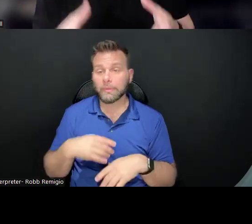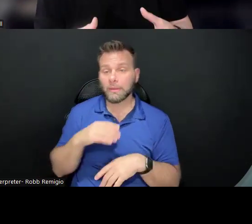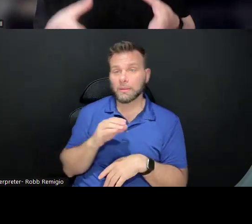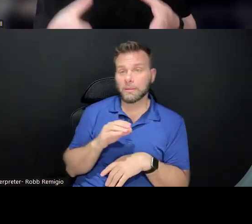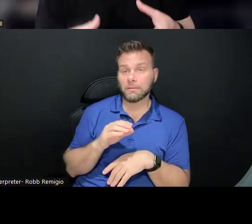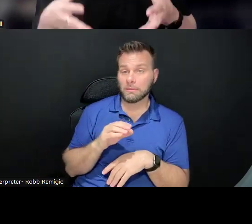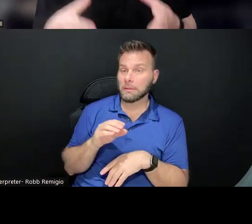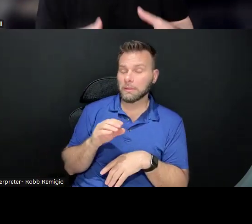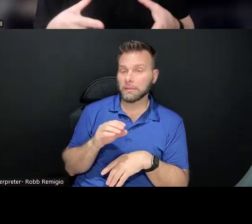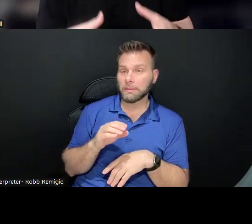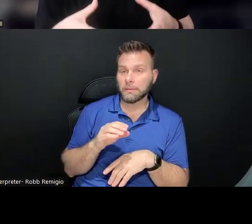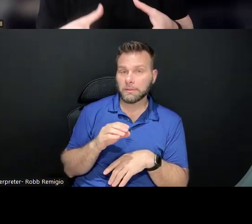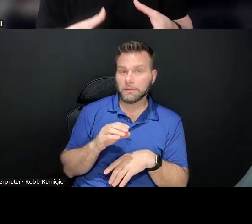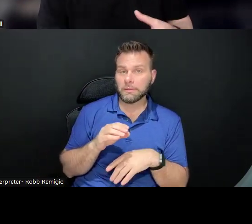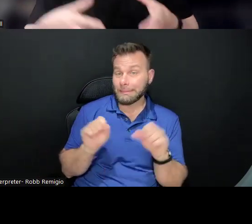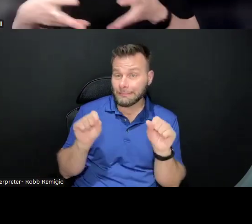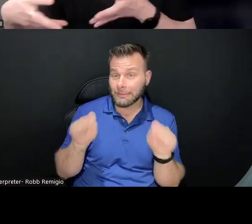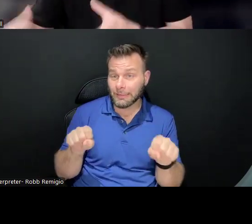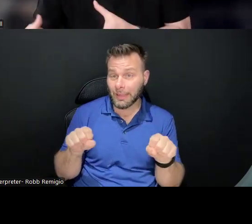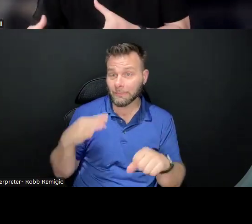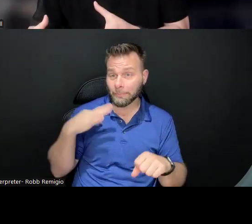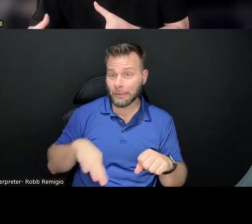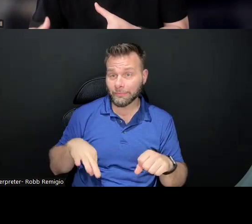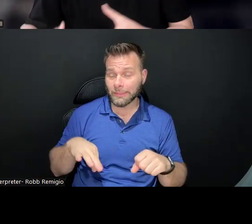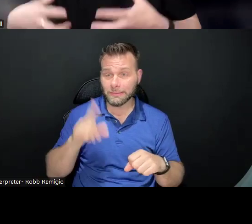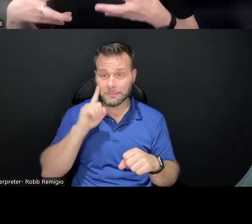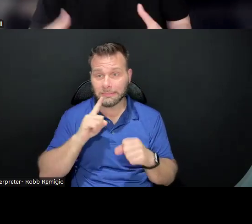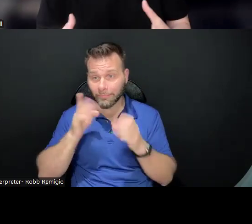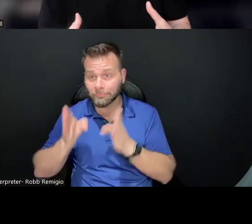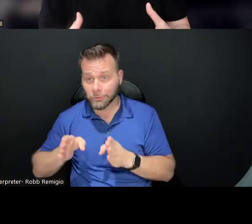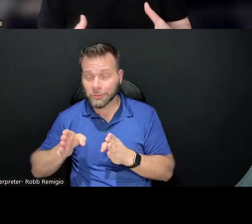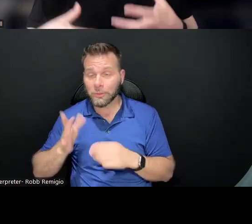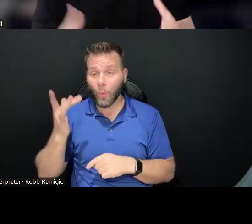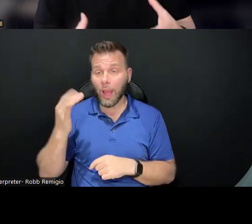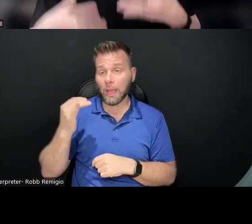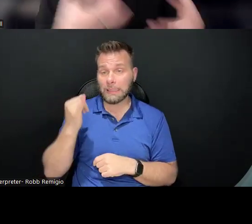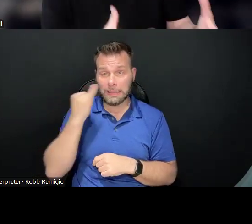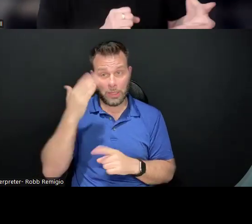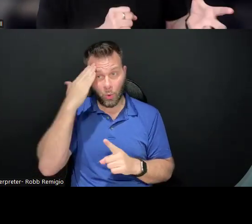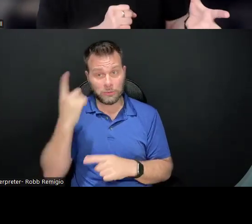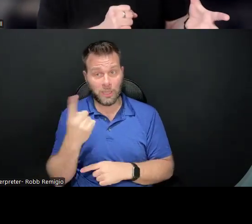Especially this can be used for if it is a really literally last minute thing, and you happen to know somebody, you